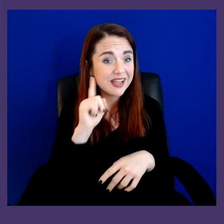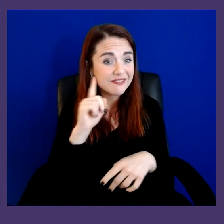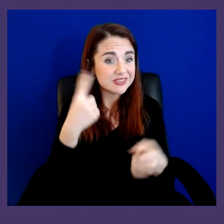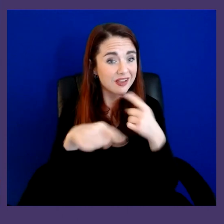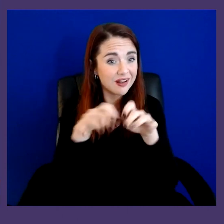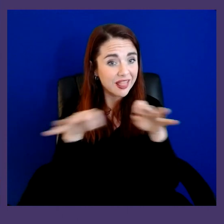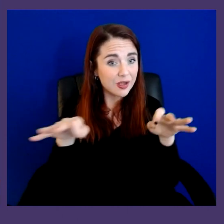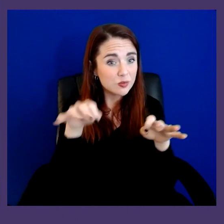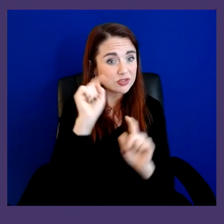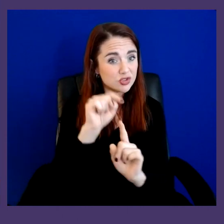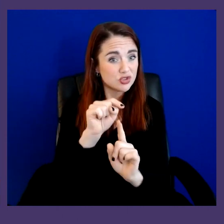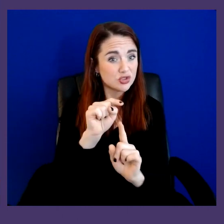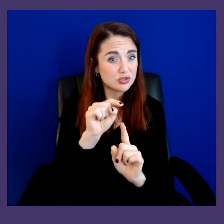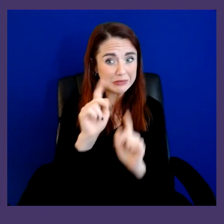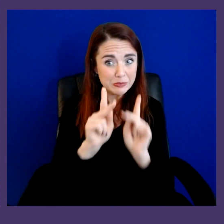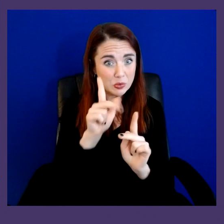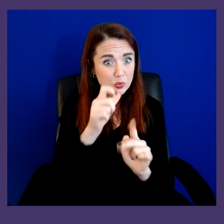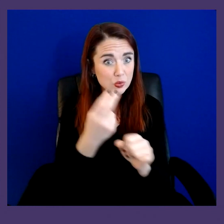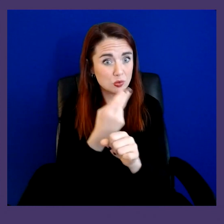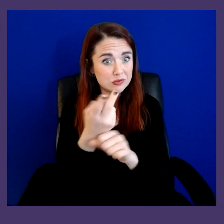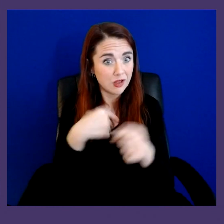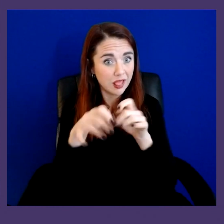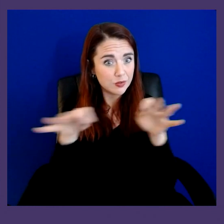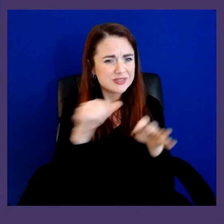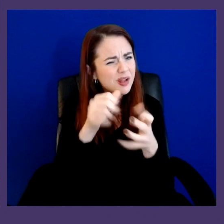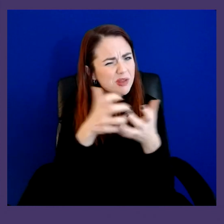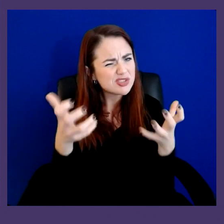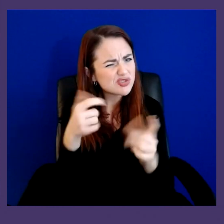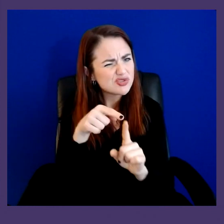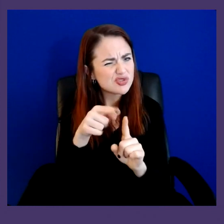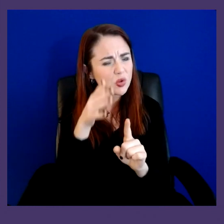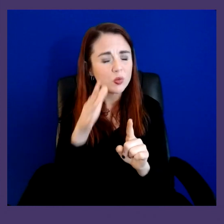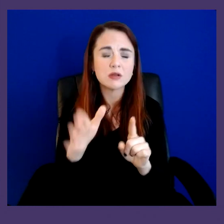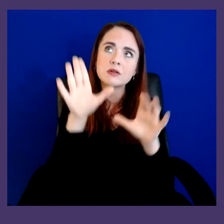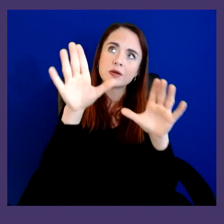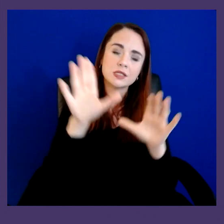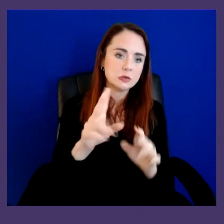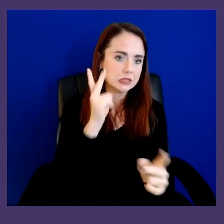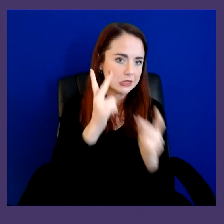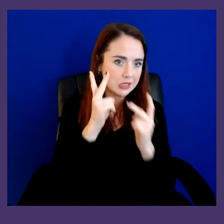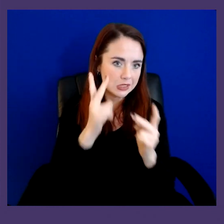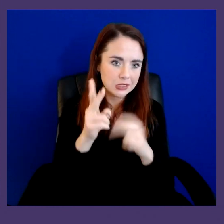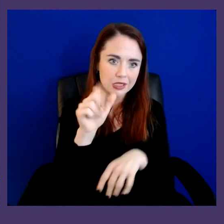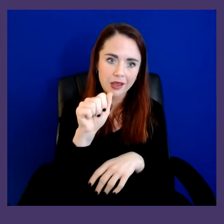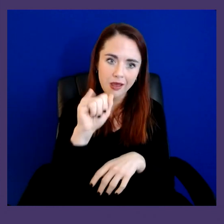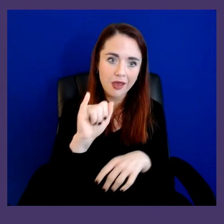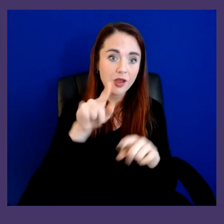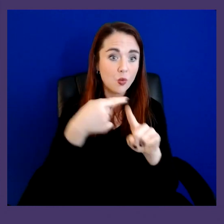not so much. It will be brilliant to see the power of AI, when ethically harnessed, delivering